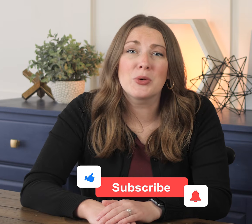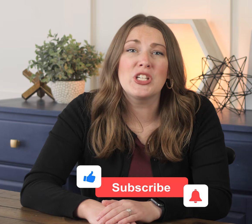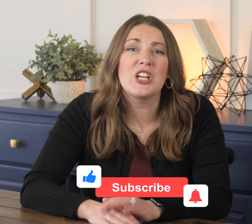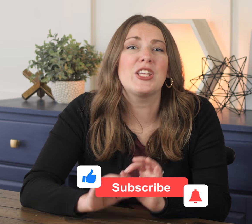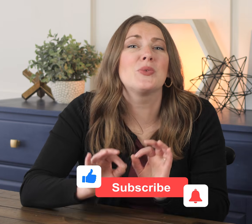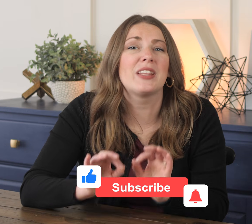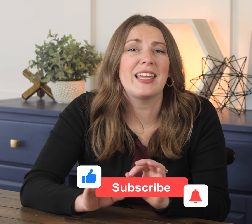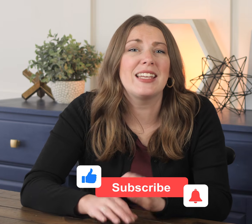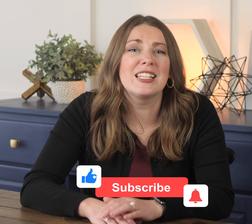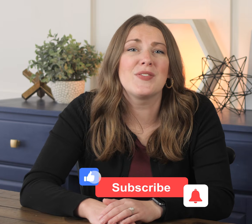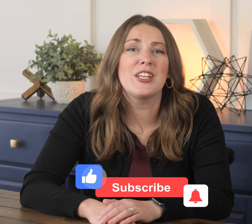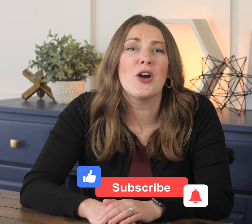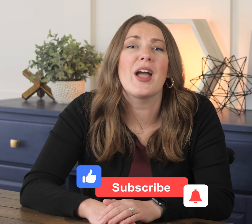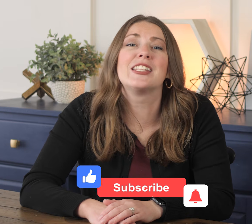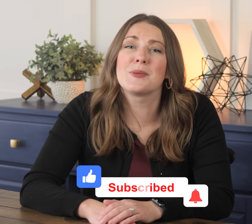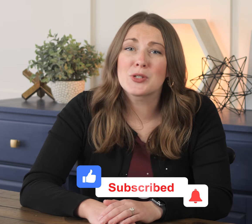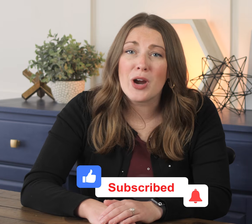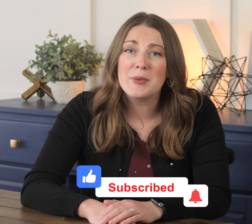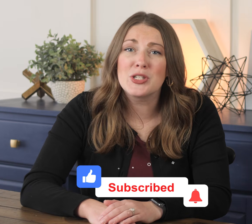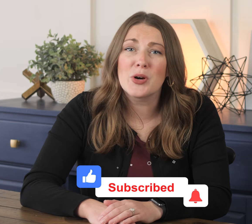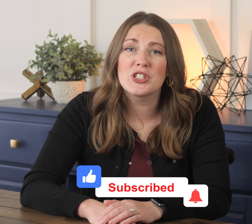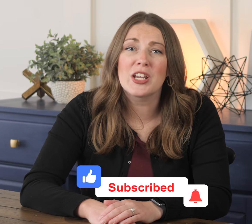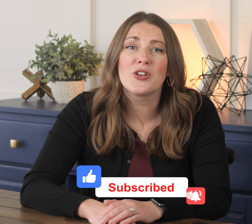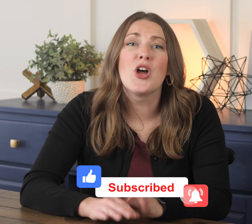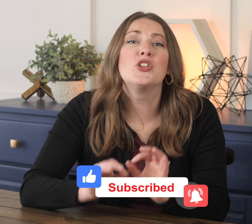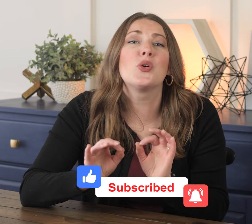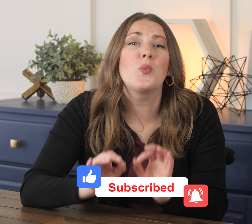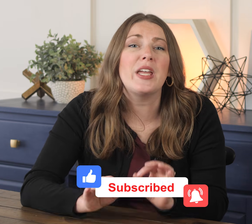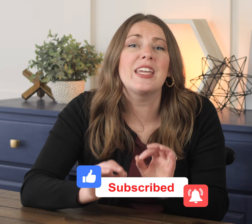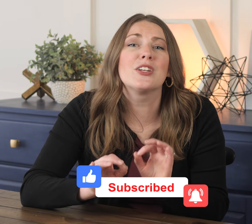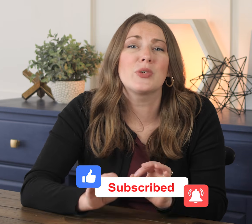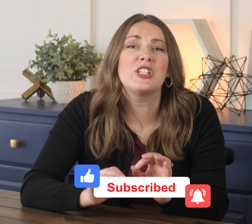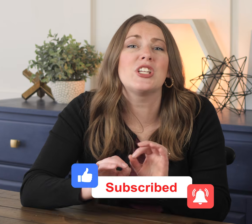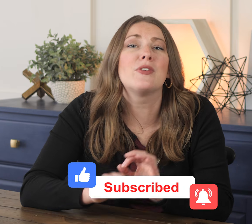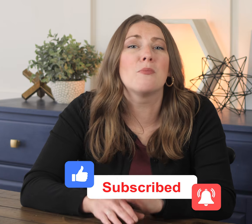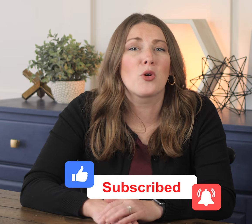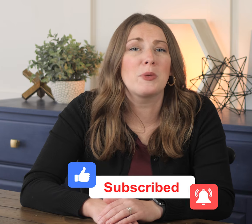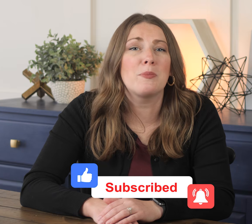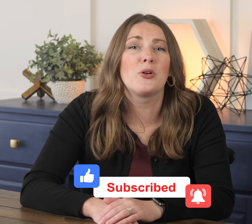appreciate you liking this video and subscribing to our channel so we can reach even more people